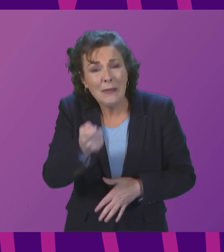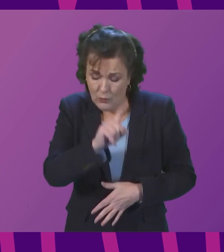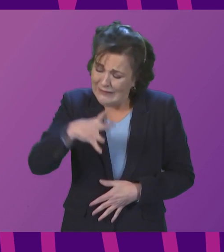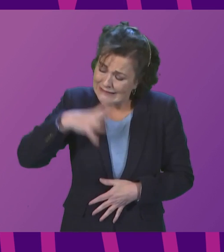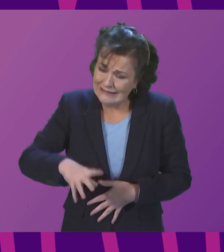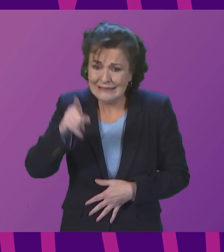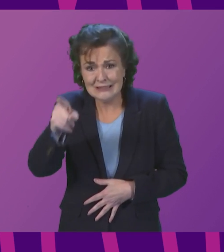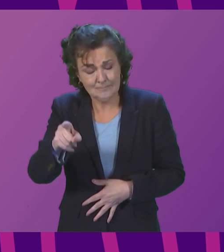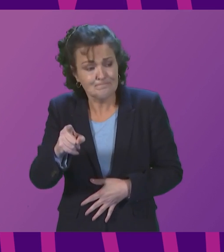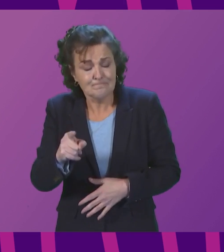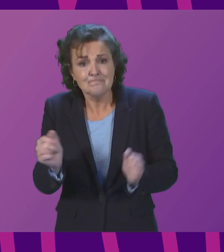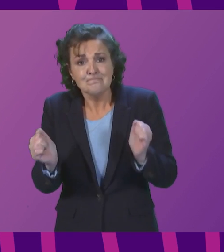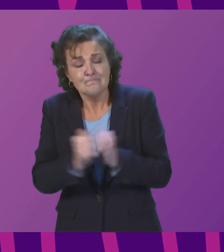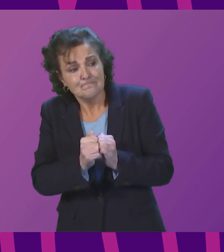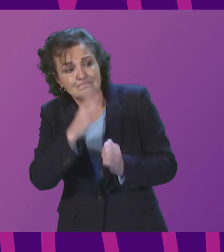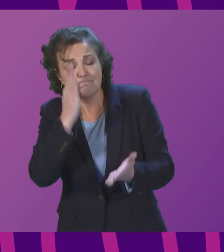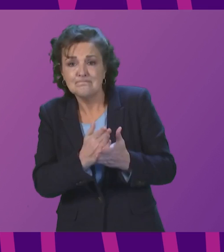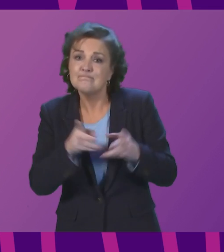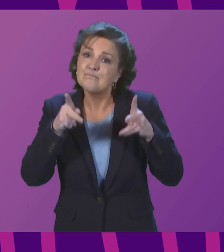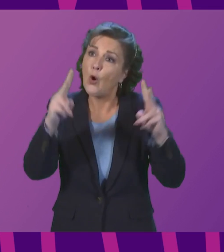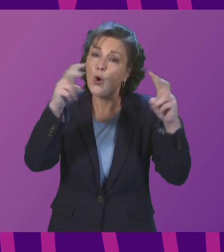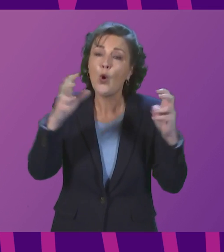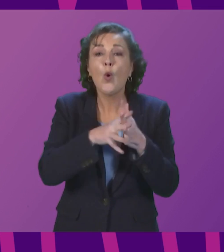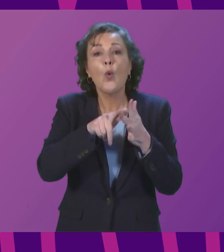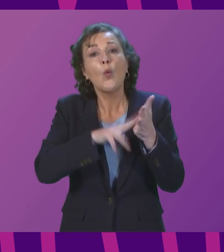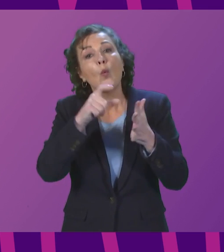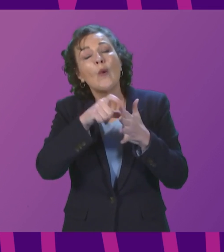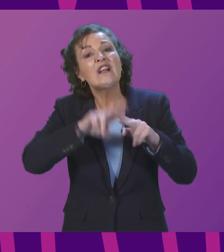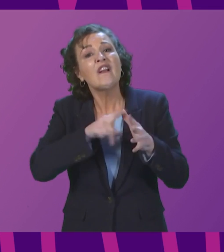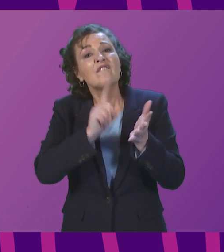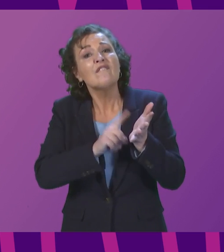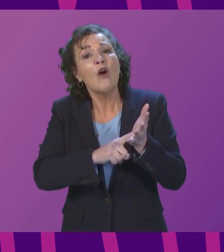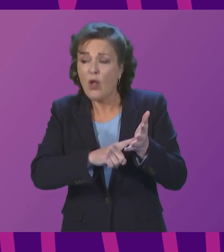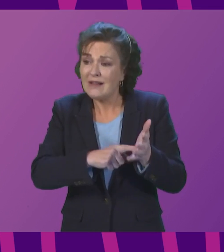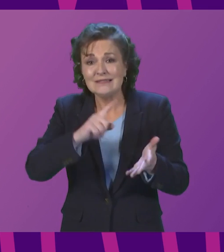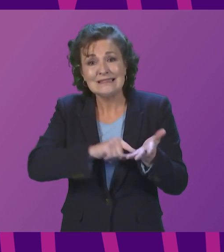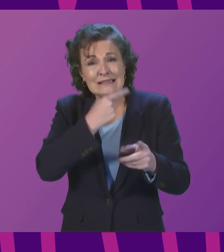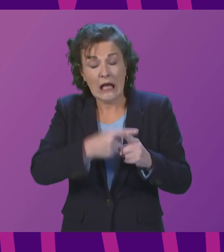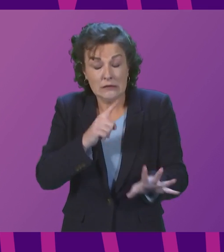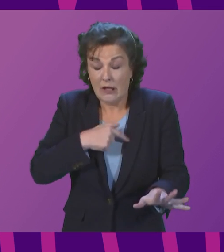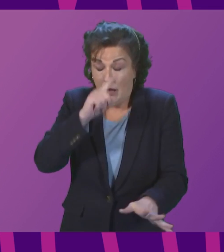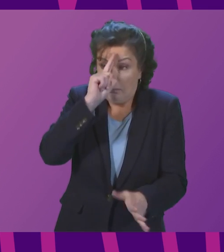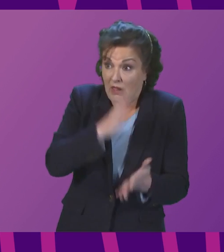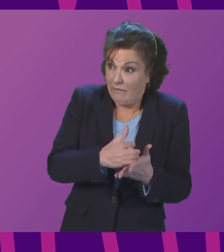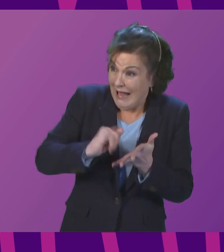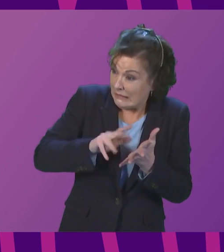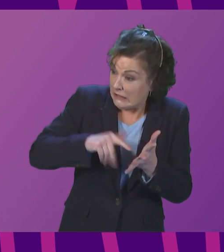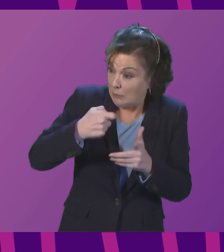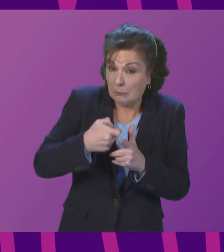It is unbelievable that SNP and Tory MPs are refusing to back that and that the SNP and Tories are also failing to do so in this Parliament.